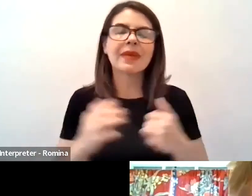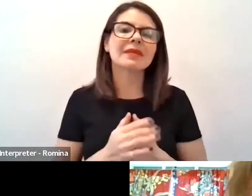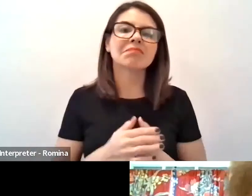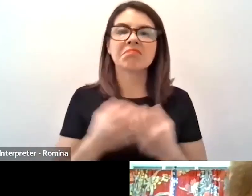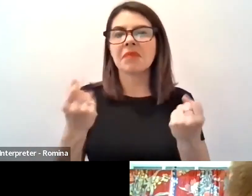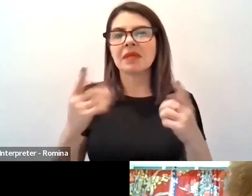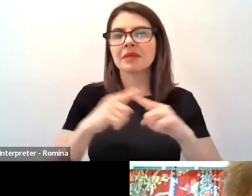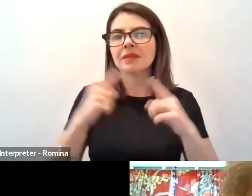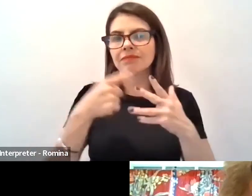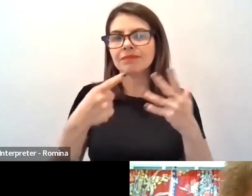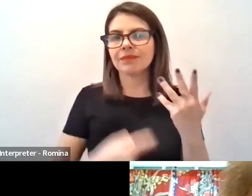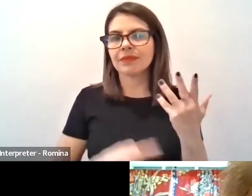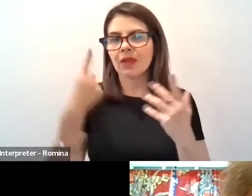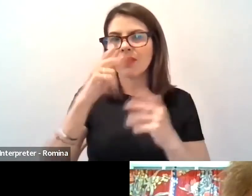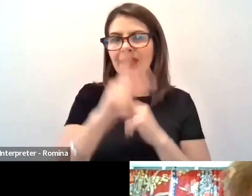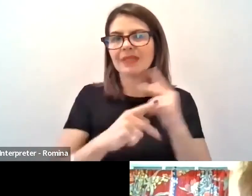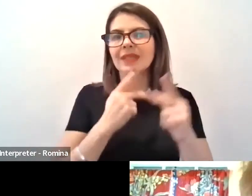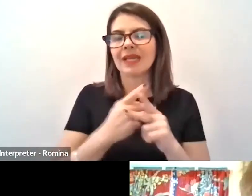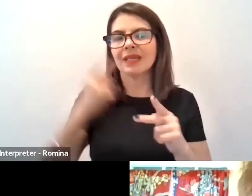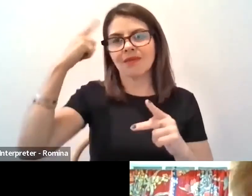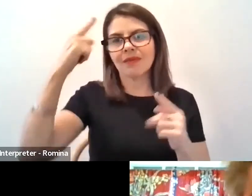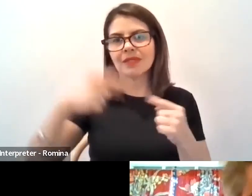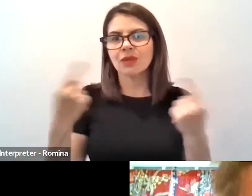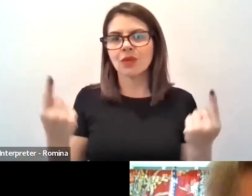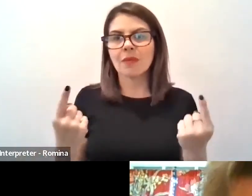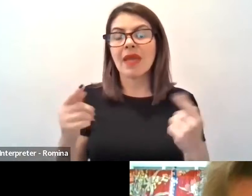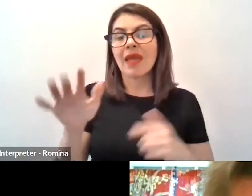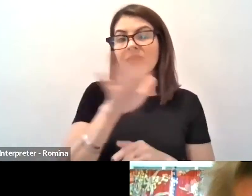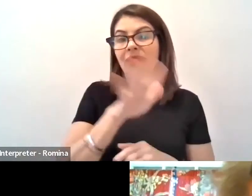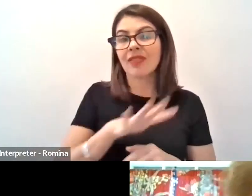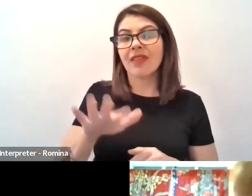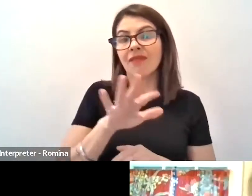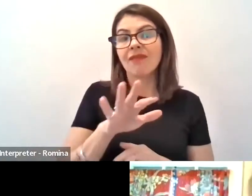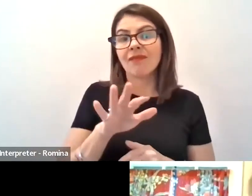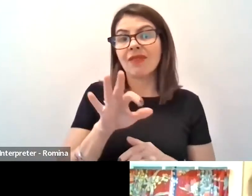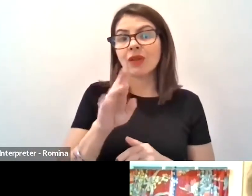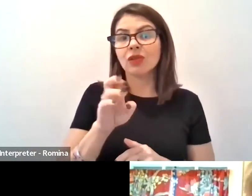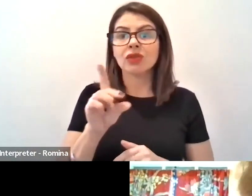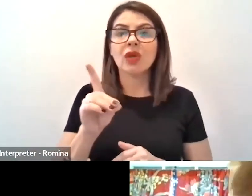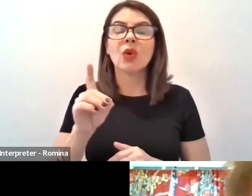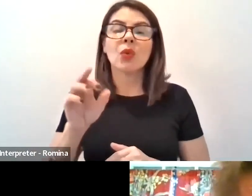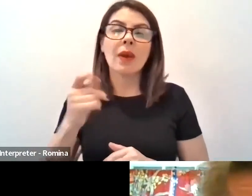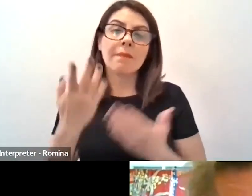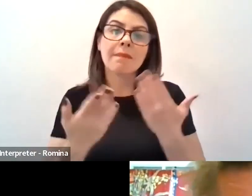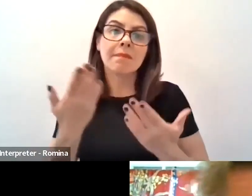of outcomes in these types of disputes. Well, the field rep might prevail and we often very often do